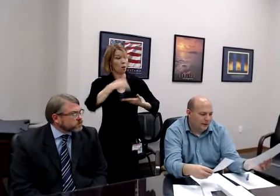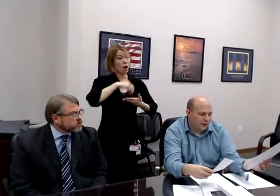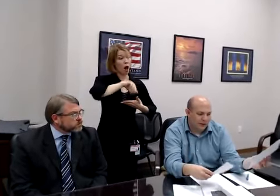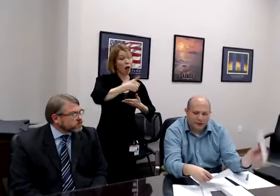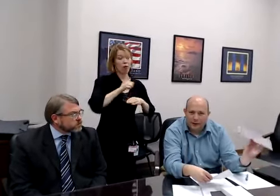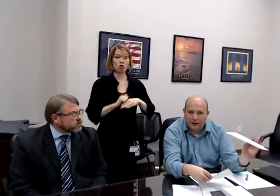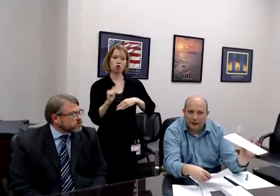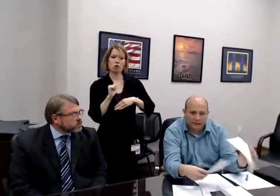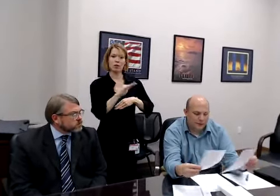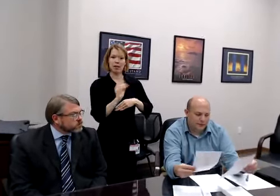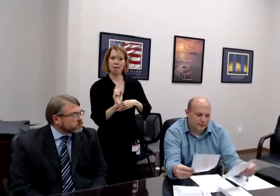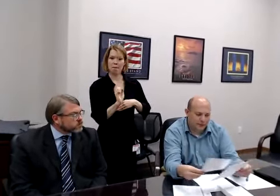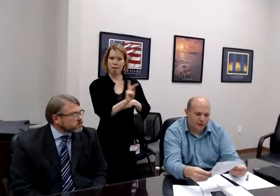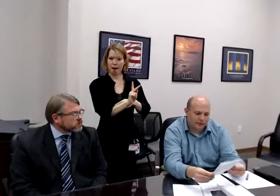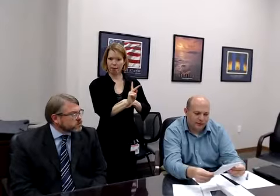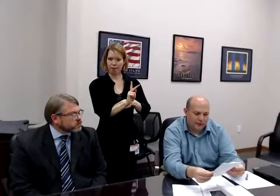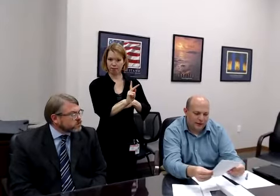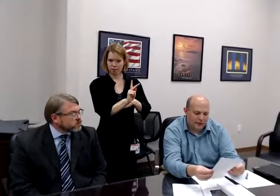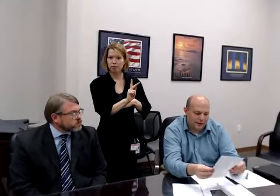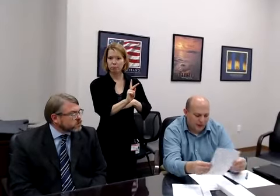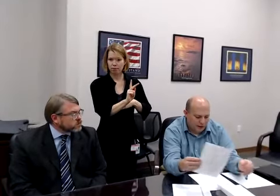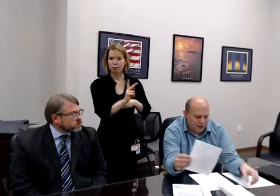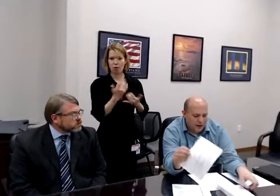The return ballot envelope fits right inside that.